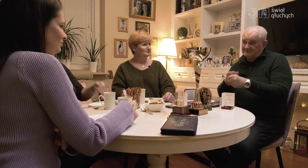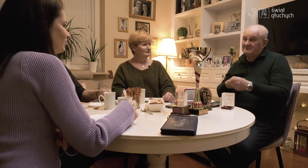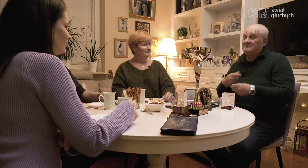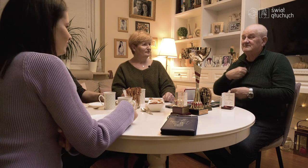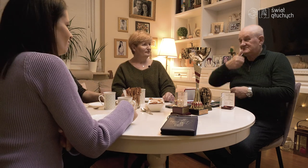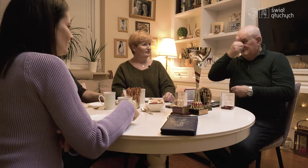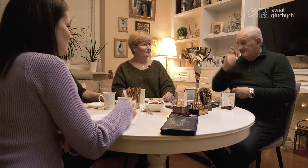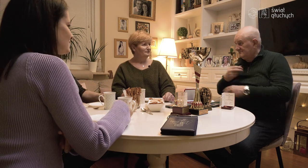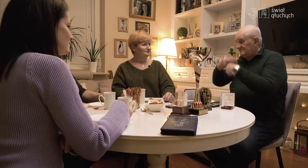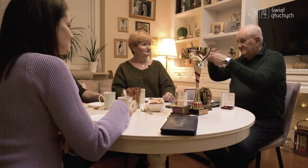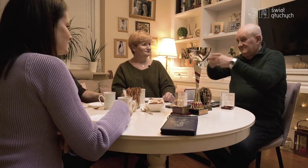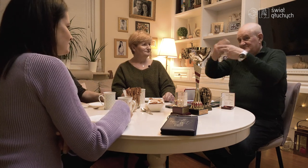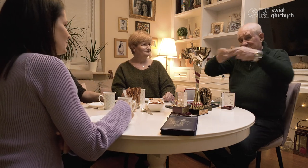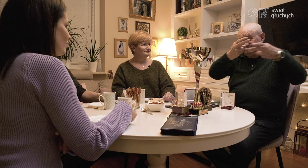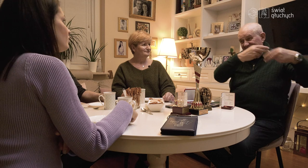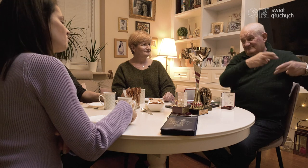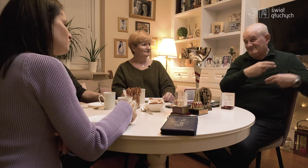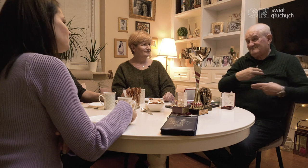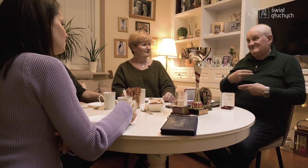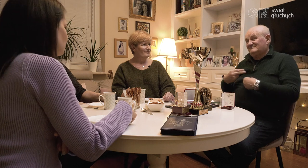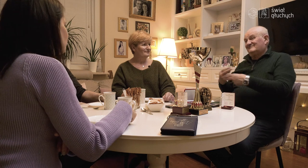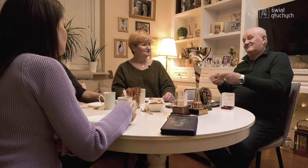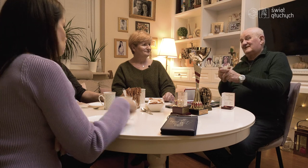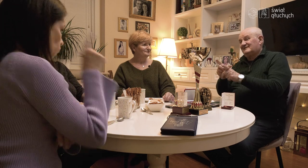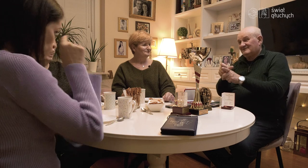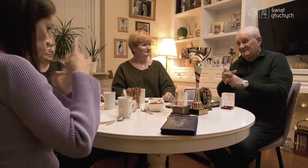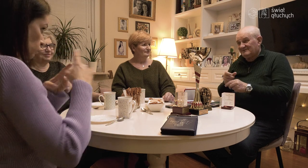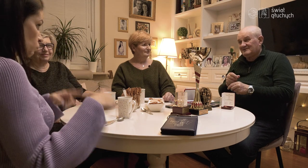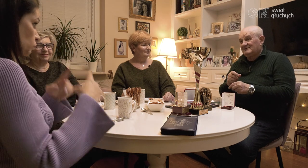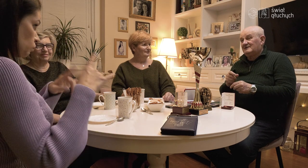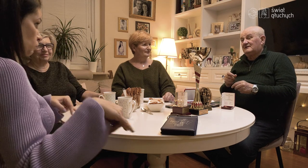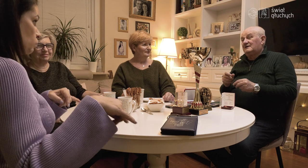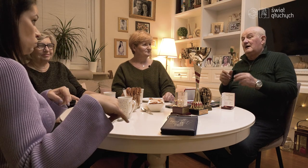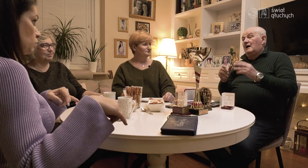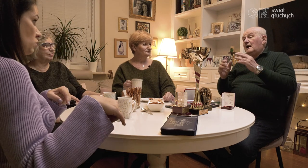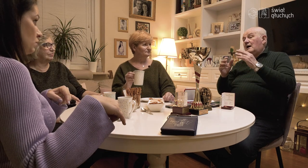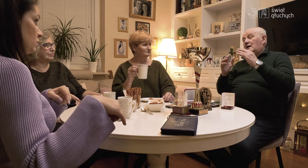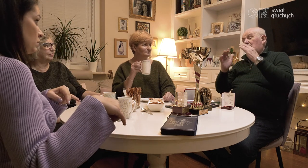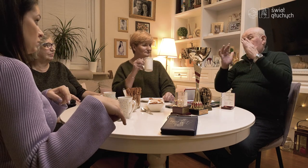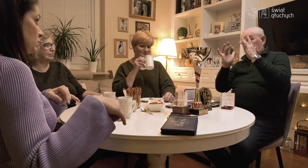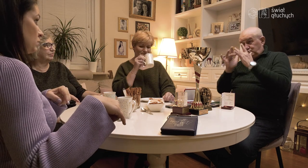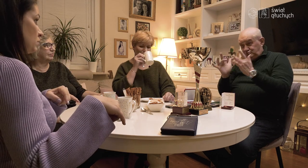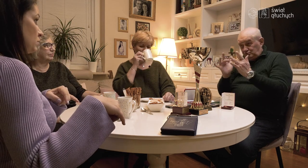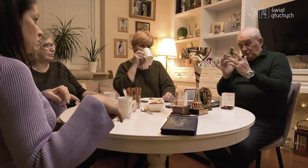[Tadeusz]: We had all-day duty in the kitchen, every day someone else was on duty. [Monika]: Did you live in tents?